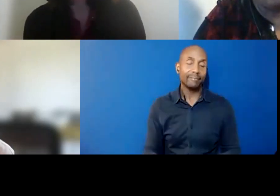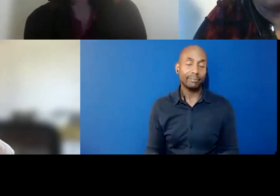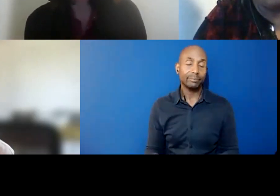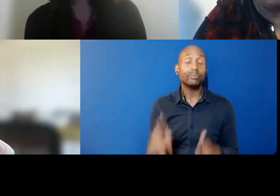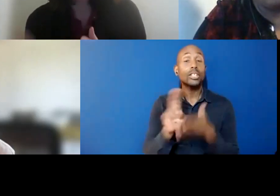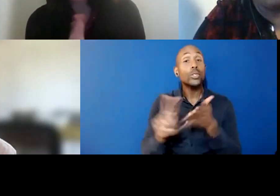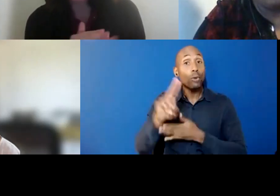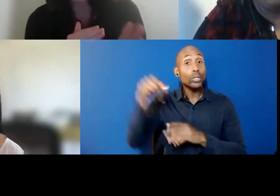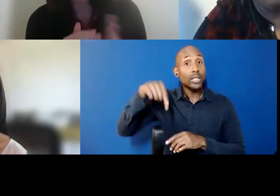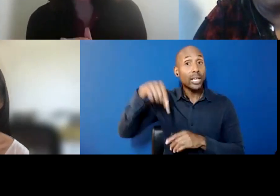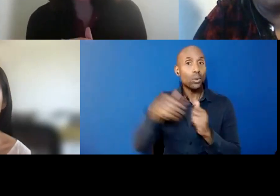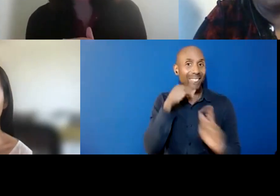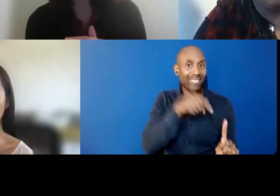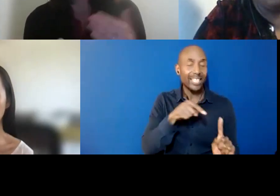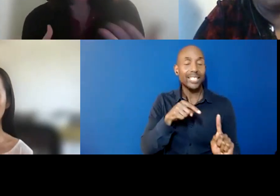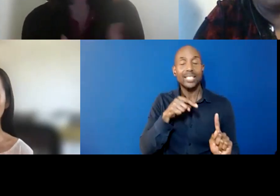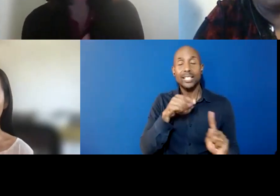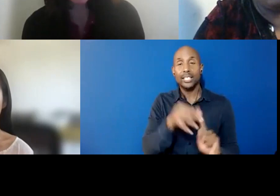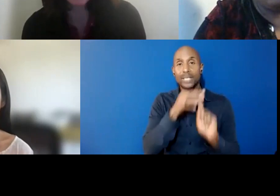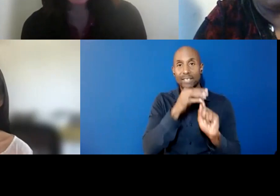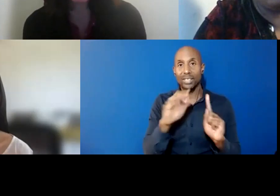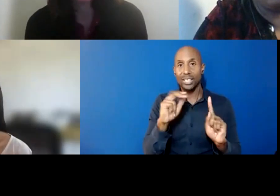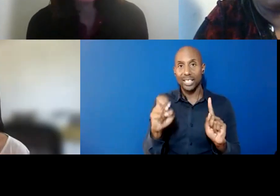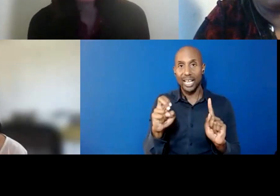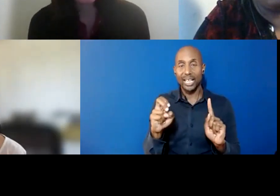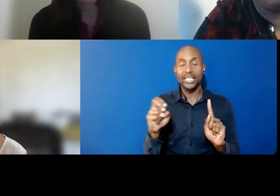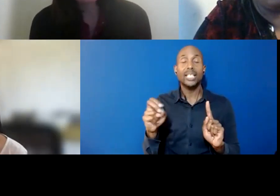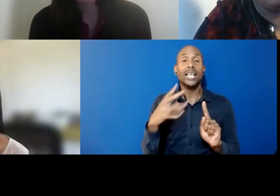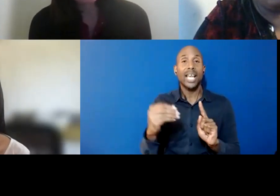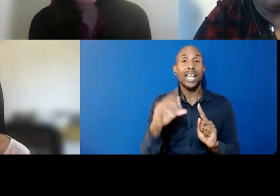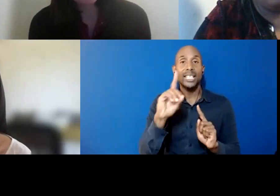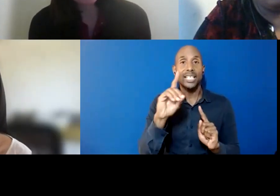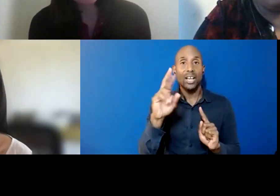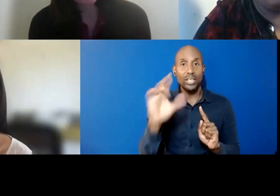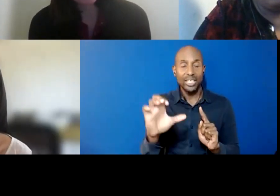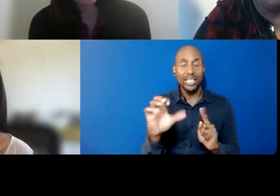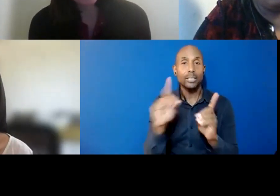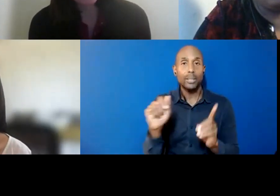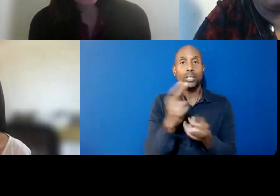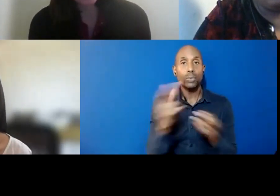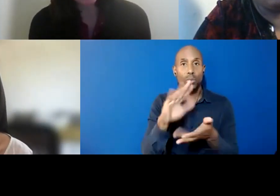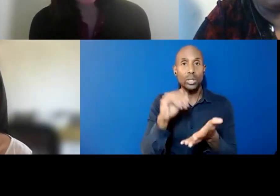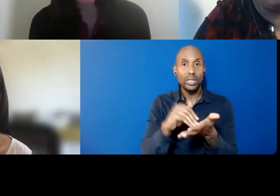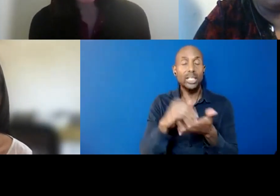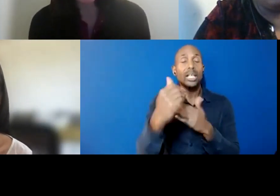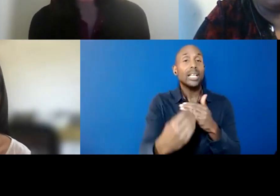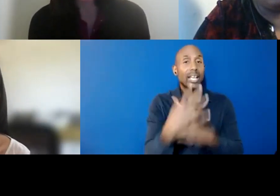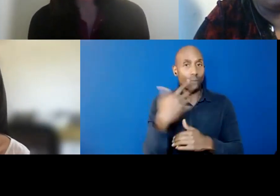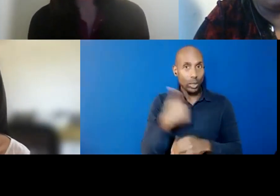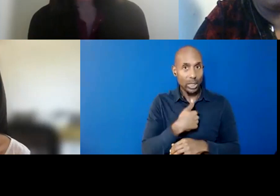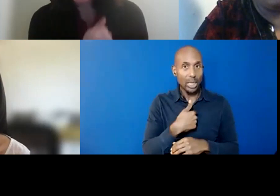The guidance that we received from the services for students with disabilities is that anytime